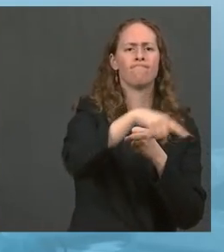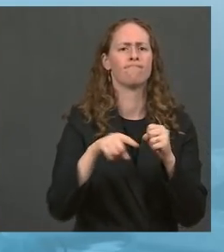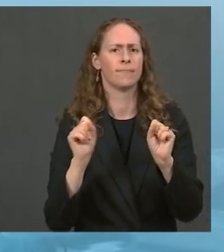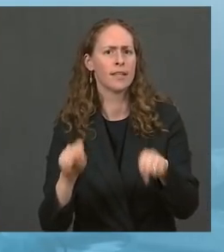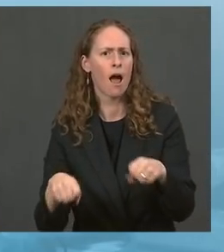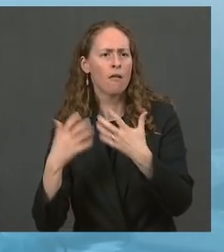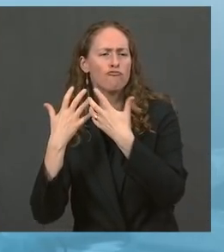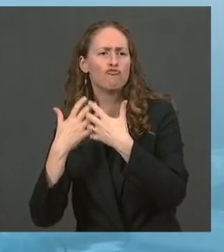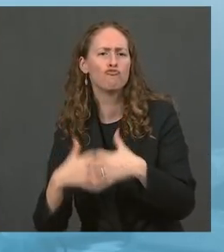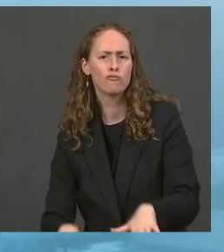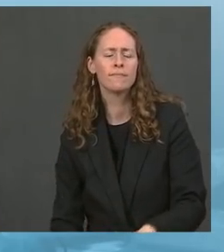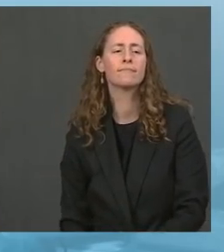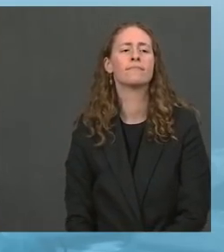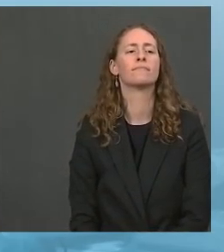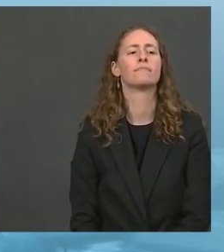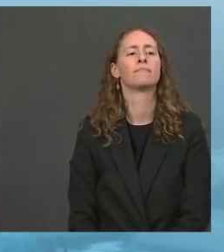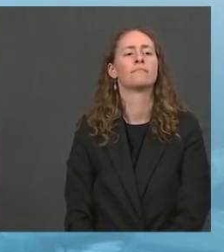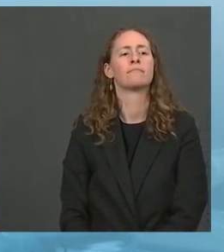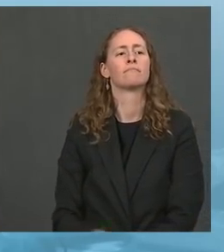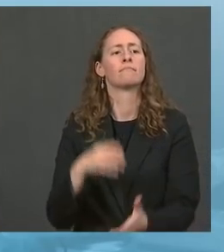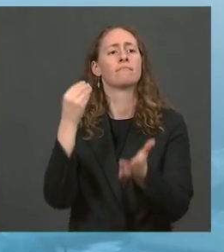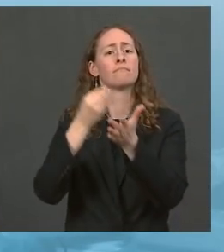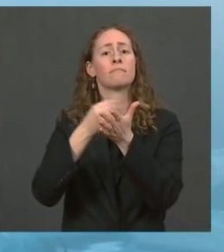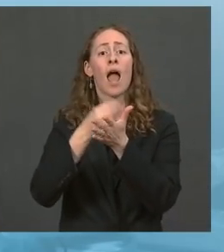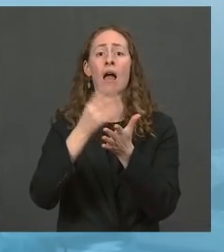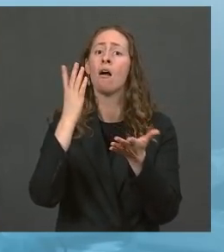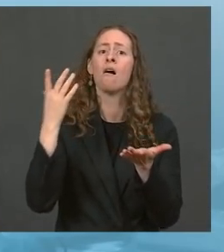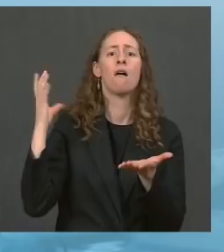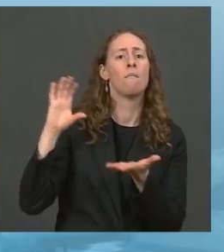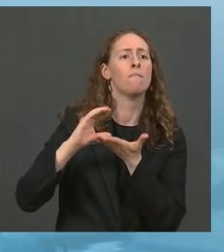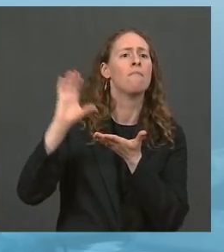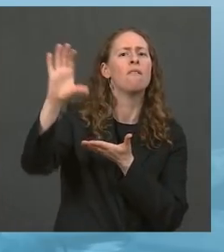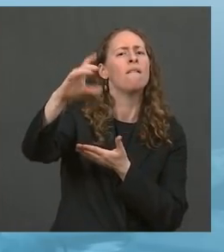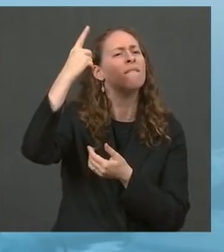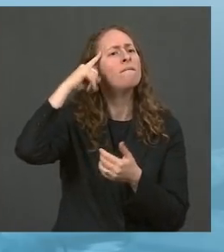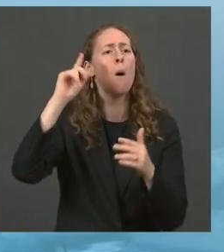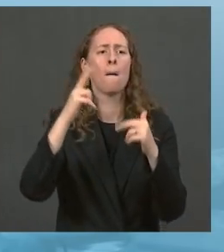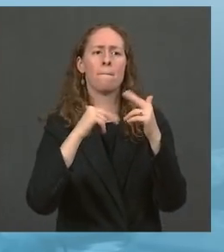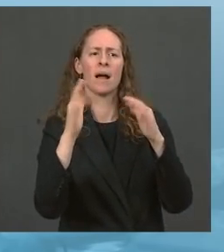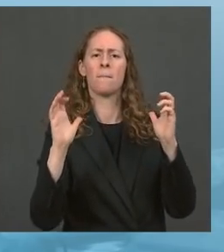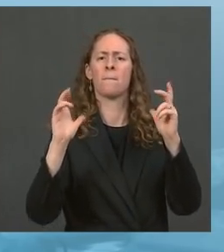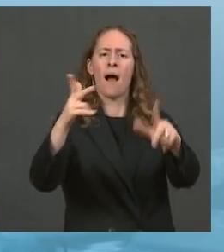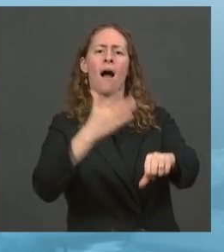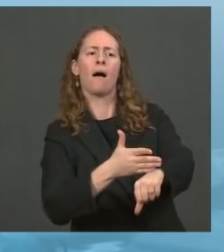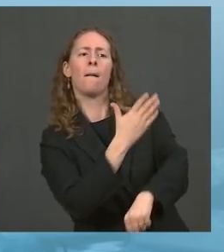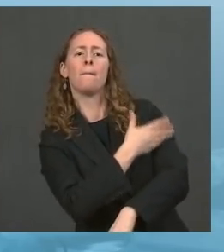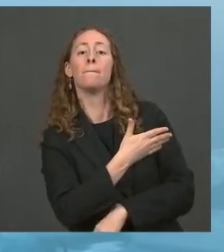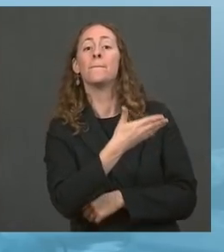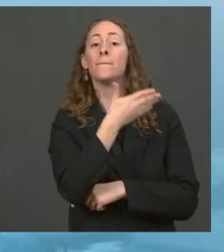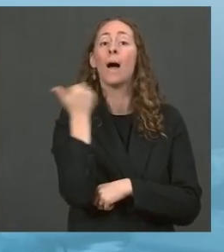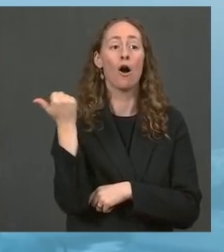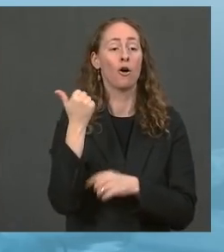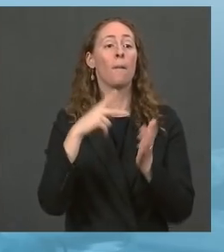for global health security -- to simply state -- to prepare for the next pandemic, because there will be a next time.